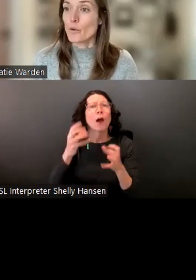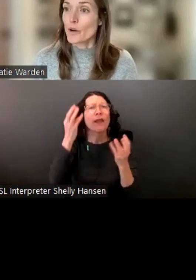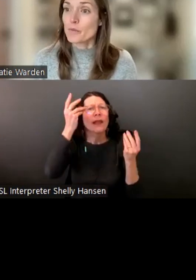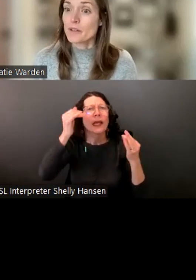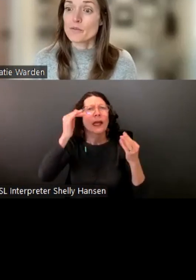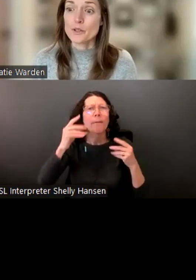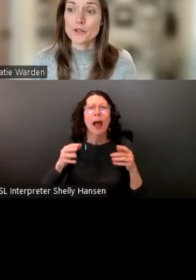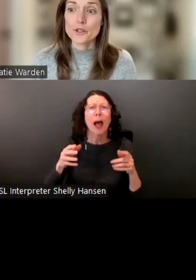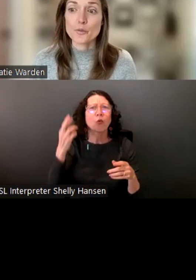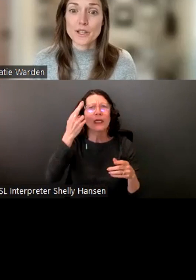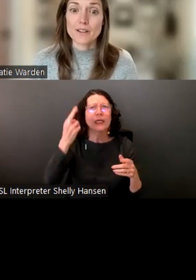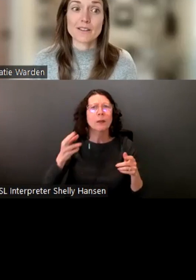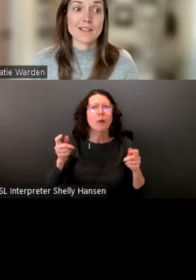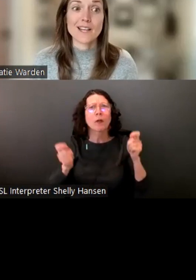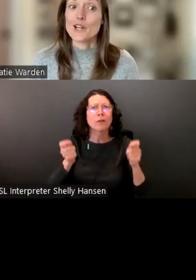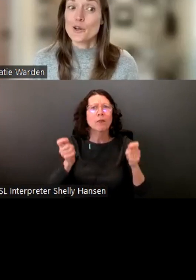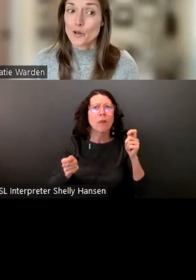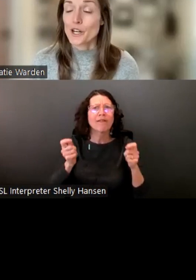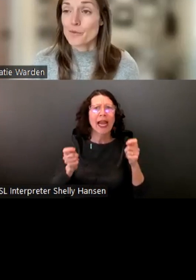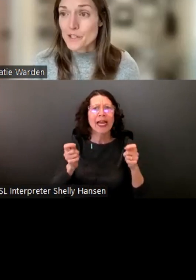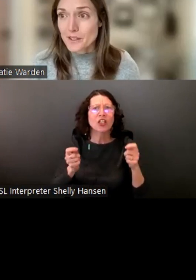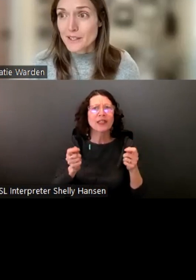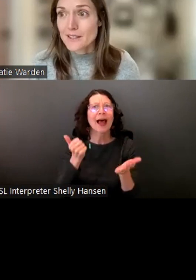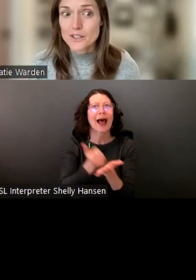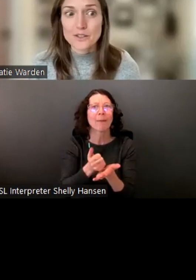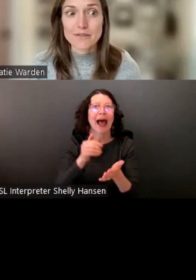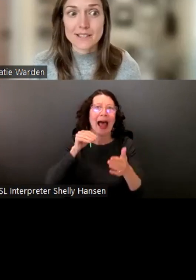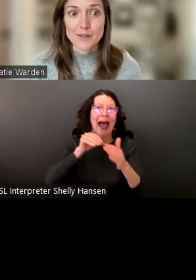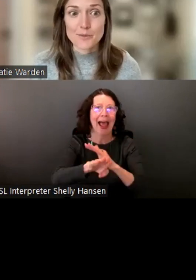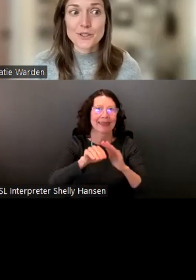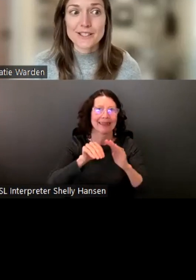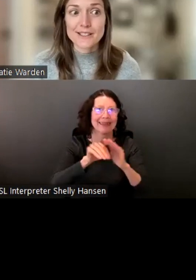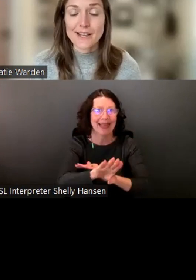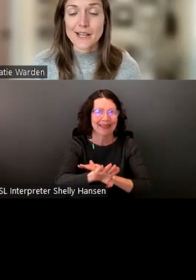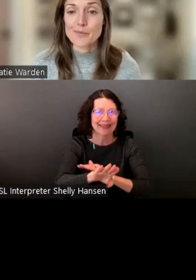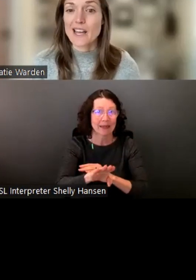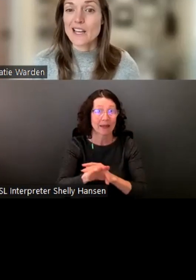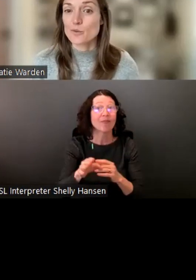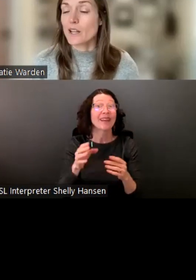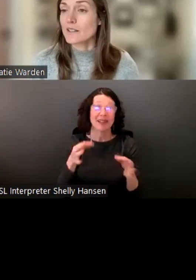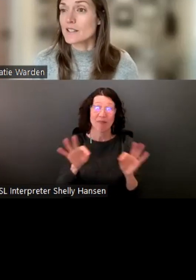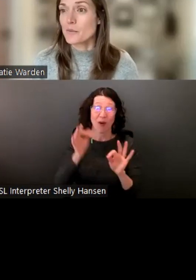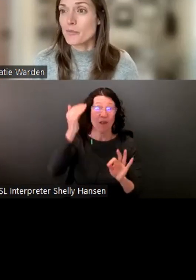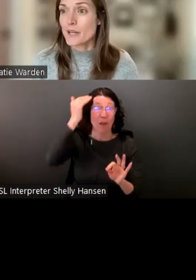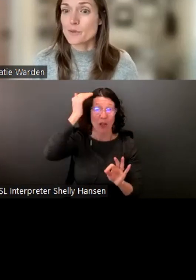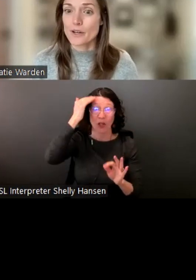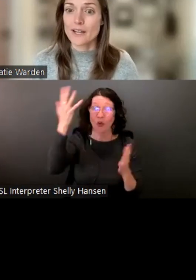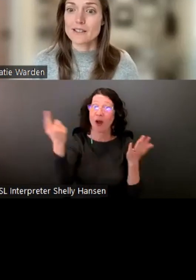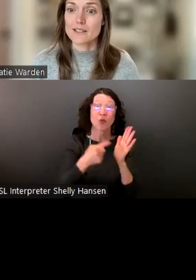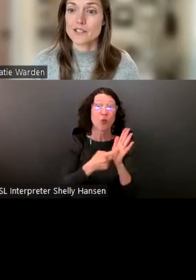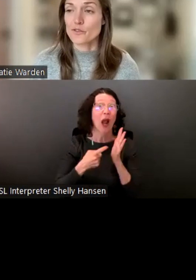We wanna be familiar with requirements related to service animals, as well as some best practices